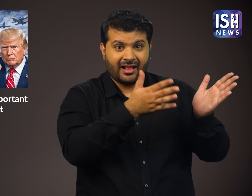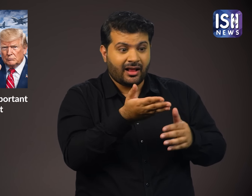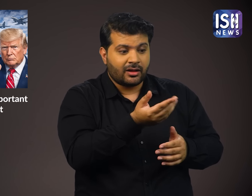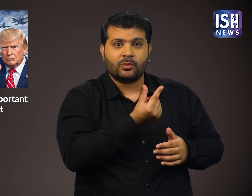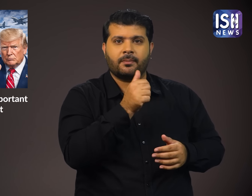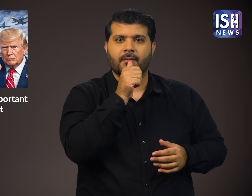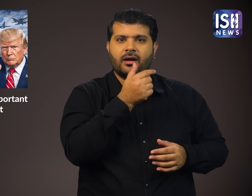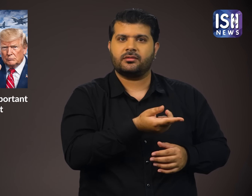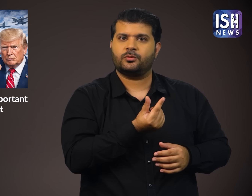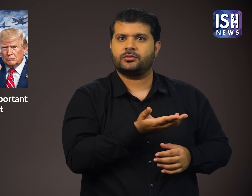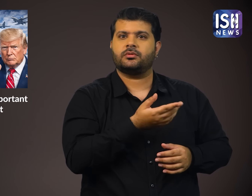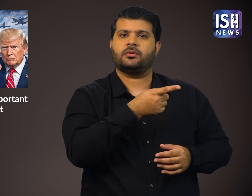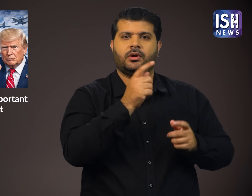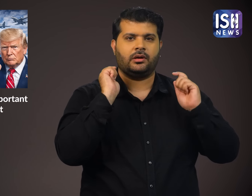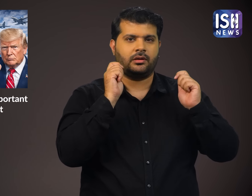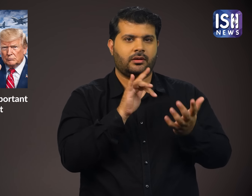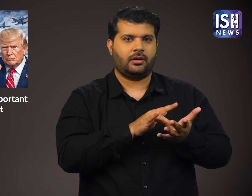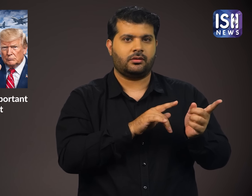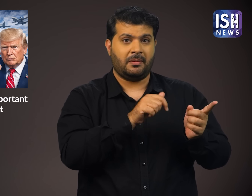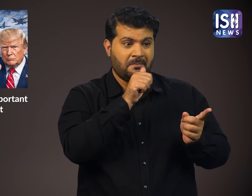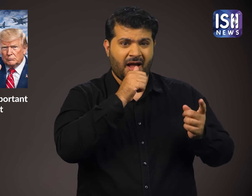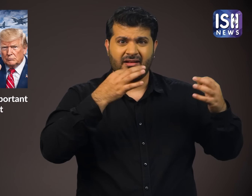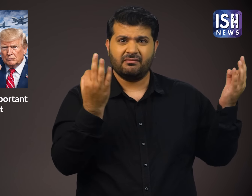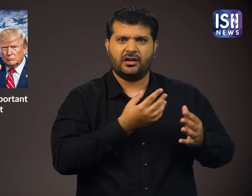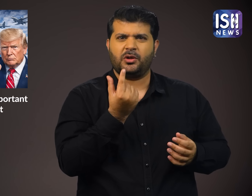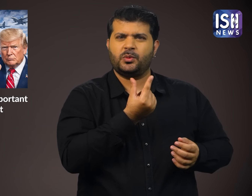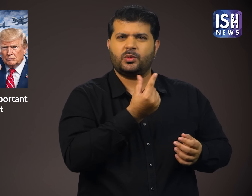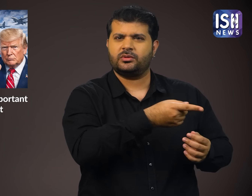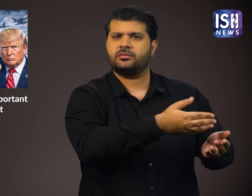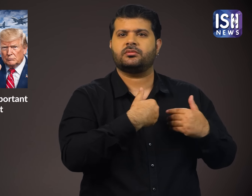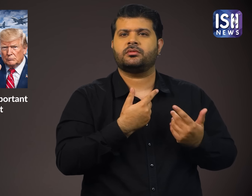That fresh water in Greenland could then be used.